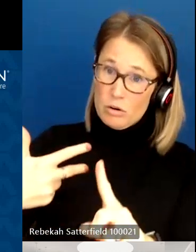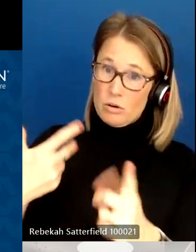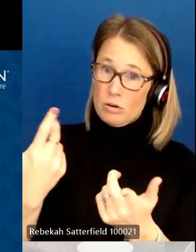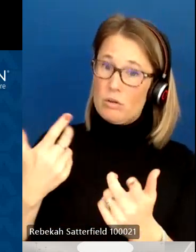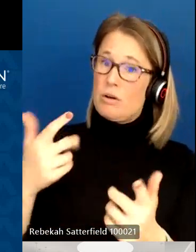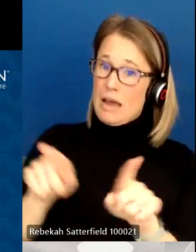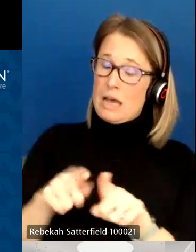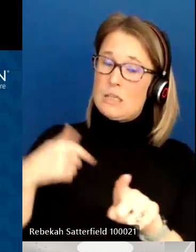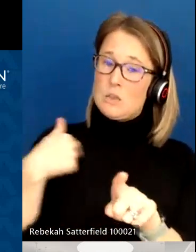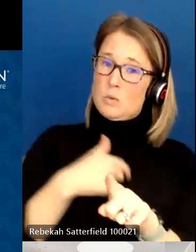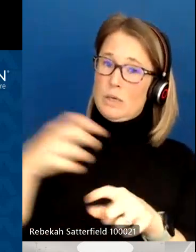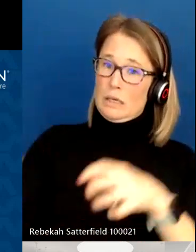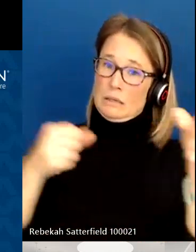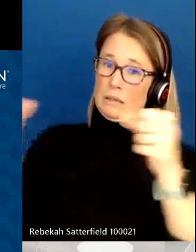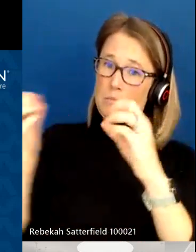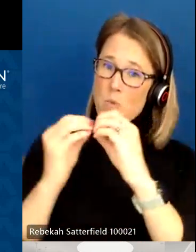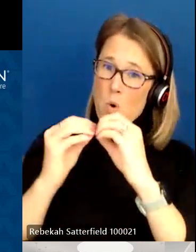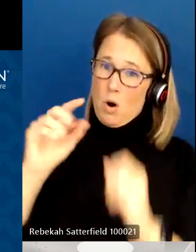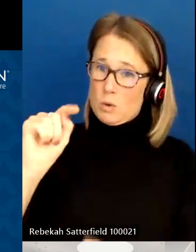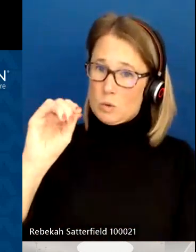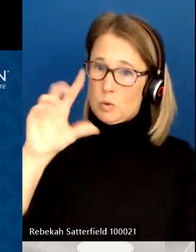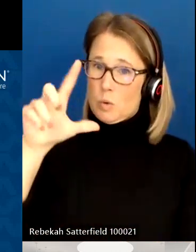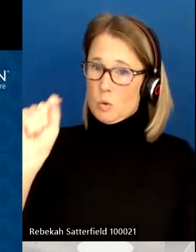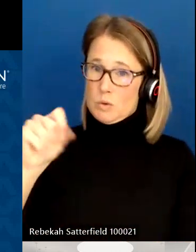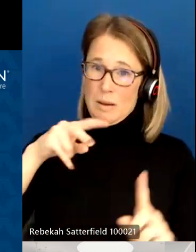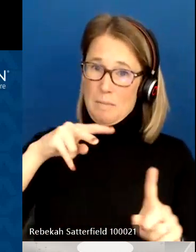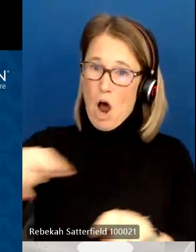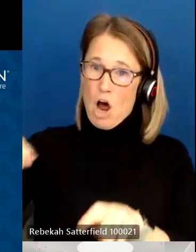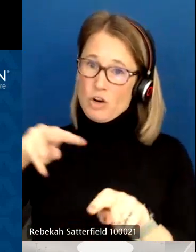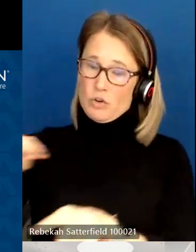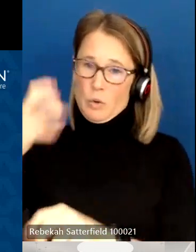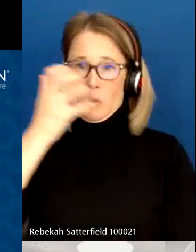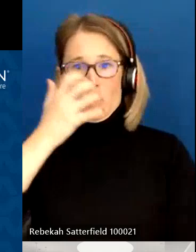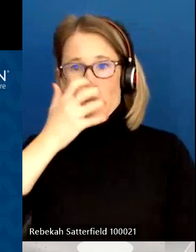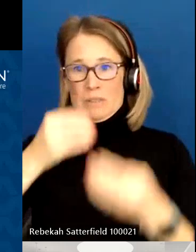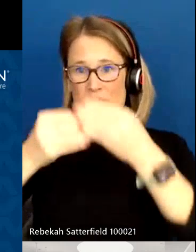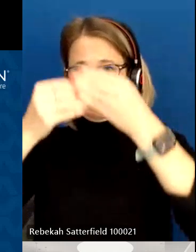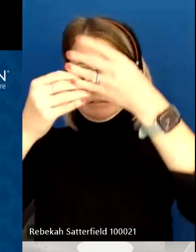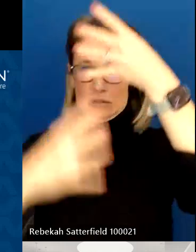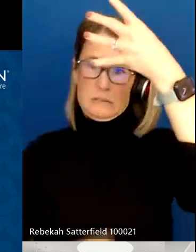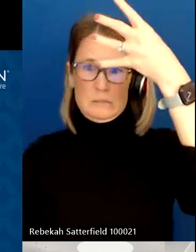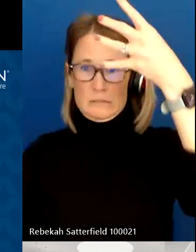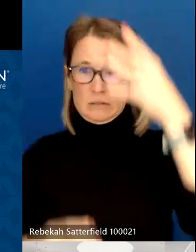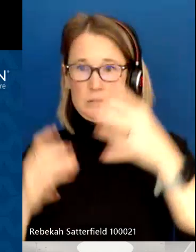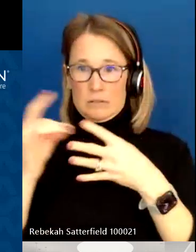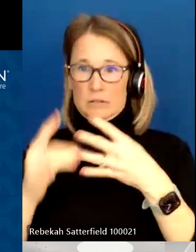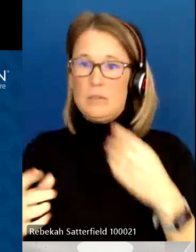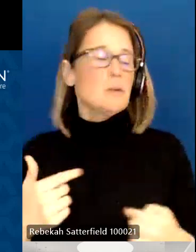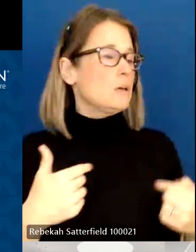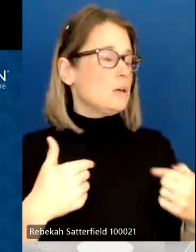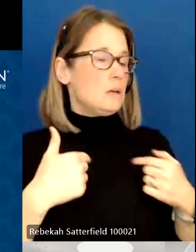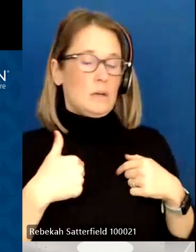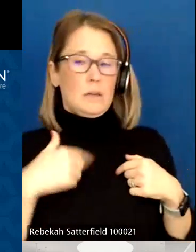more tools the lift for monitoring seems to be growing exponentially I have not seen any sort of